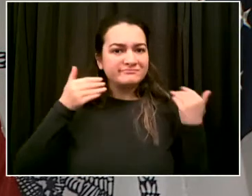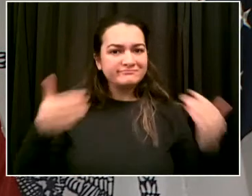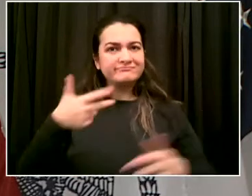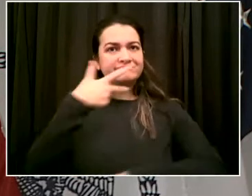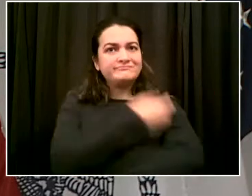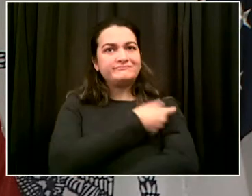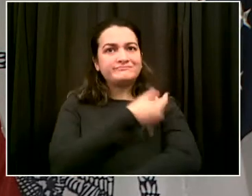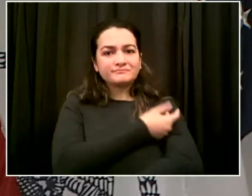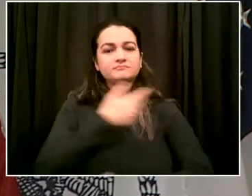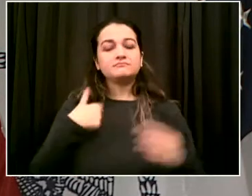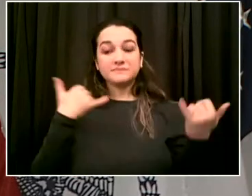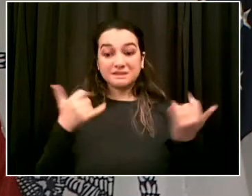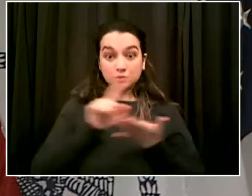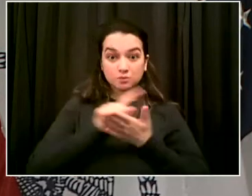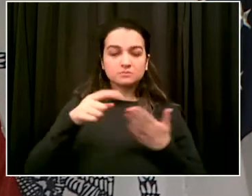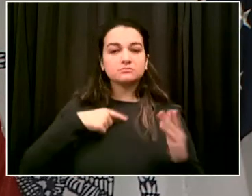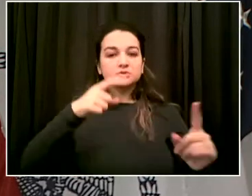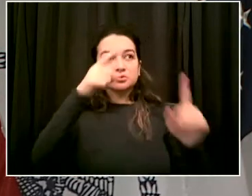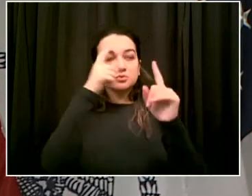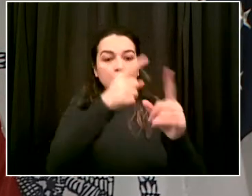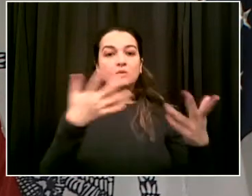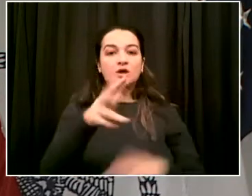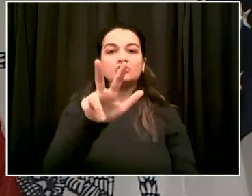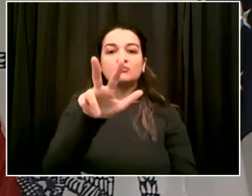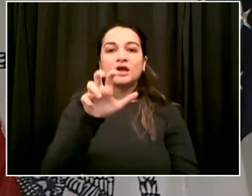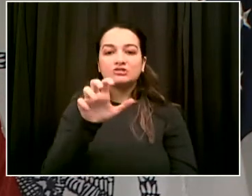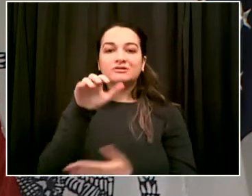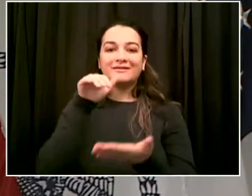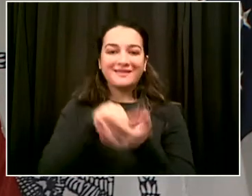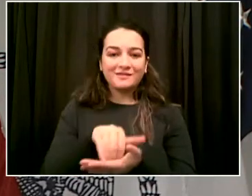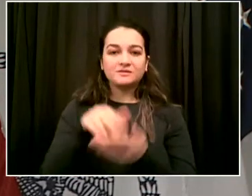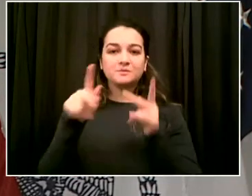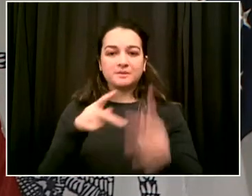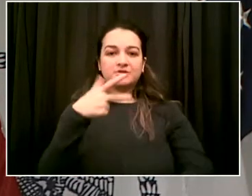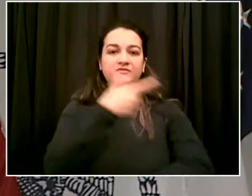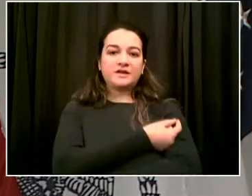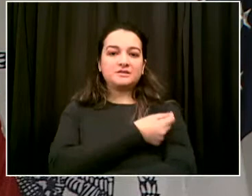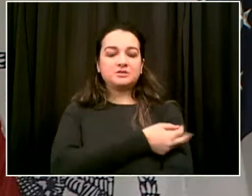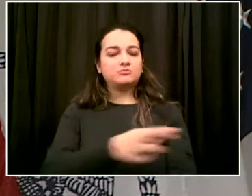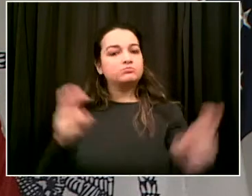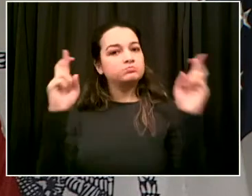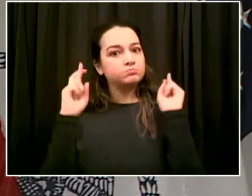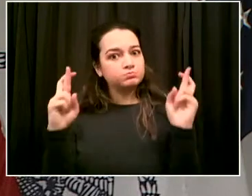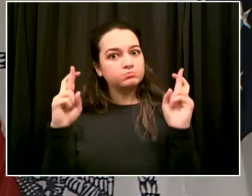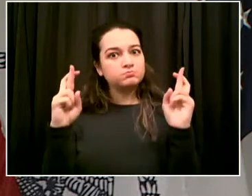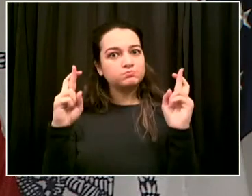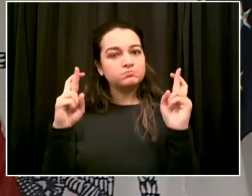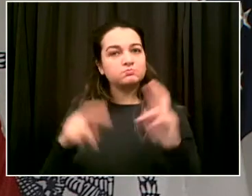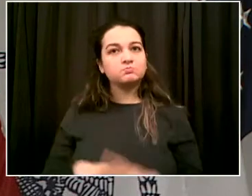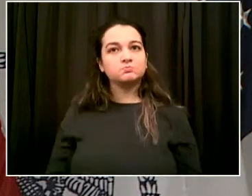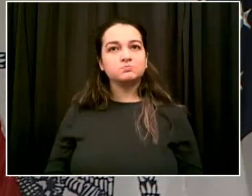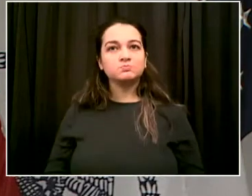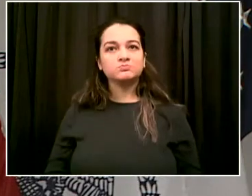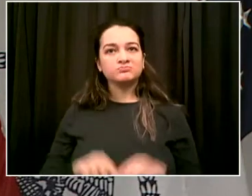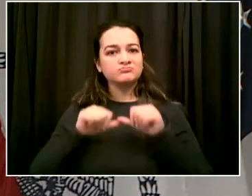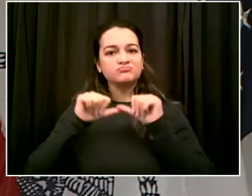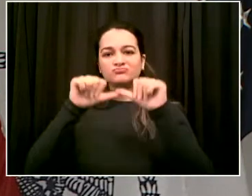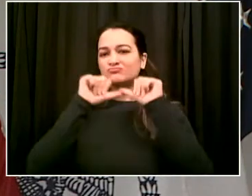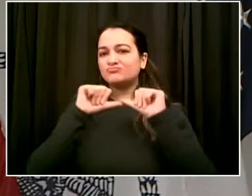WEWEK,E I NEEDEDH VACCINE TO DO IT. A WEEK IS A LONG TIME, IF THE VACCINE ARRIVES